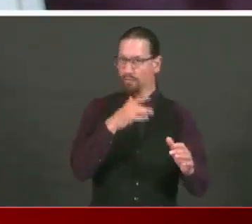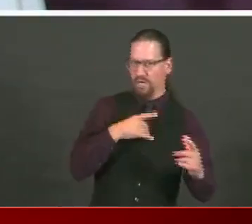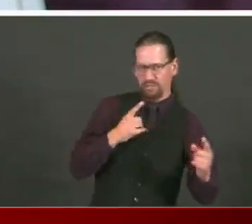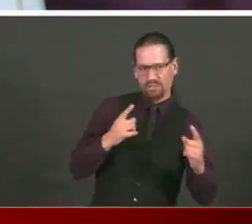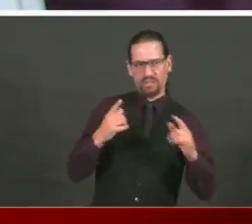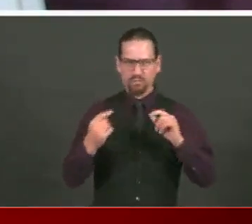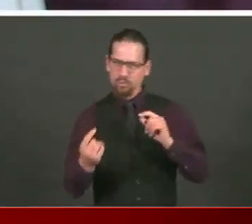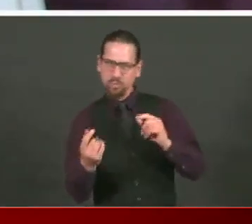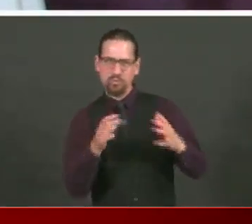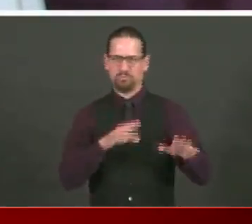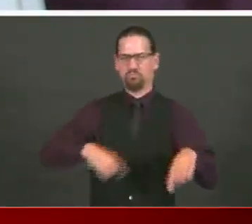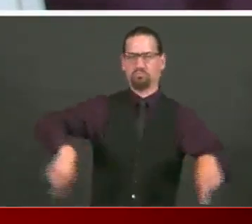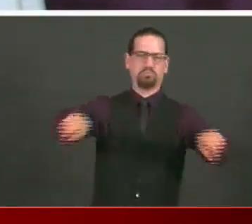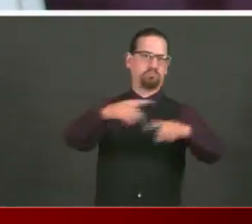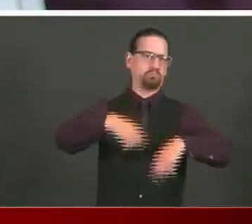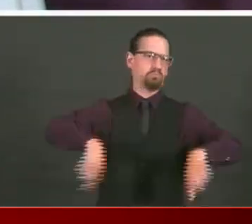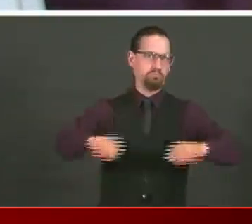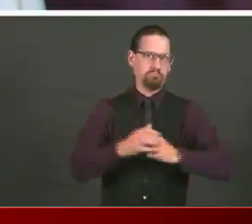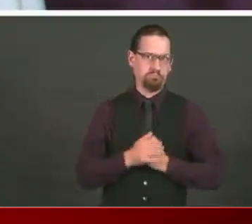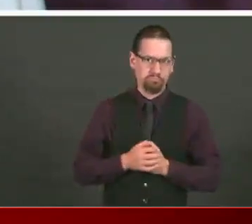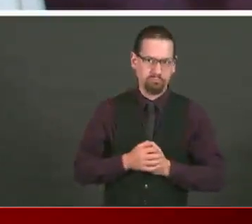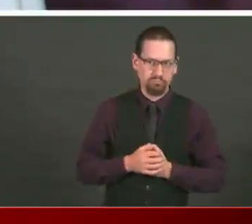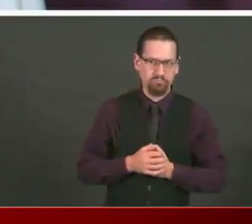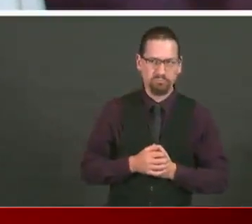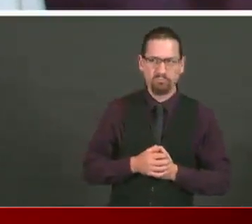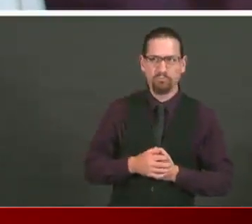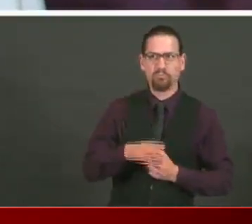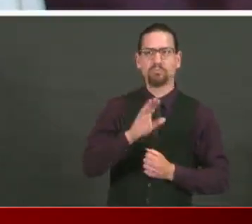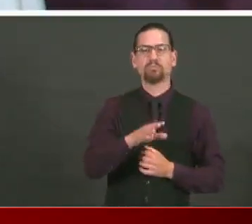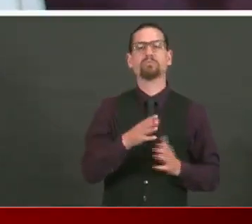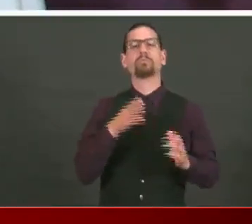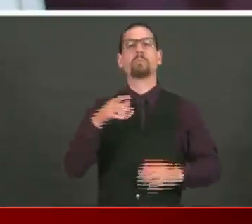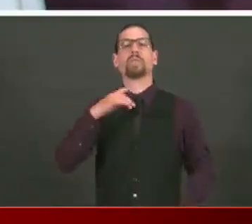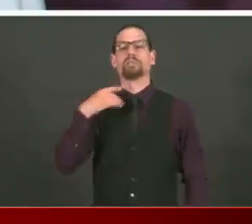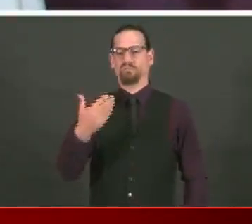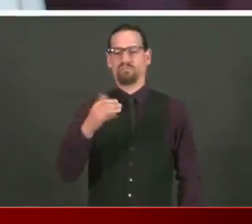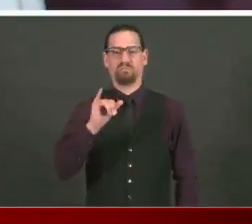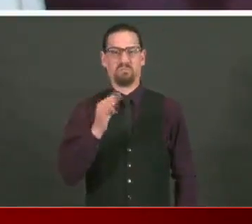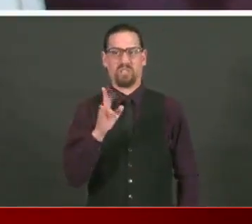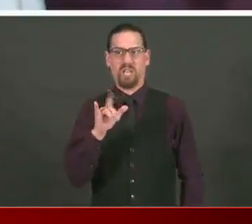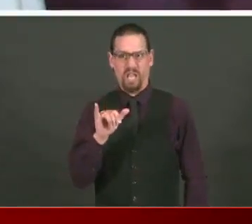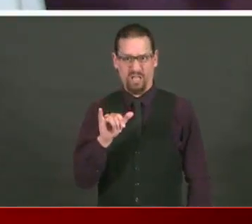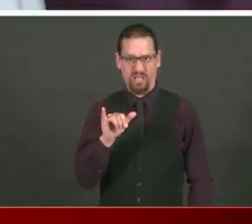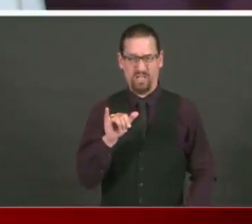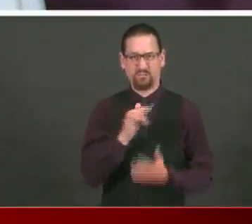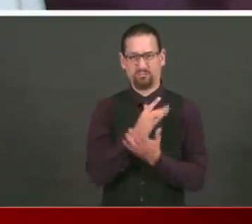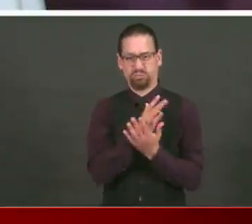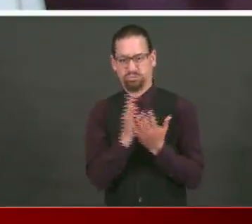WHICH IS SUMMER. PROBABLY JULY AND SOME OF AUGUST.